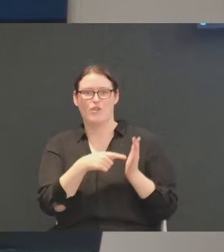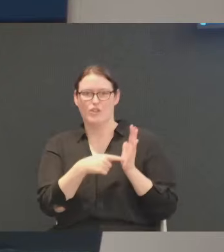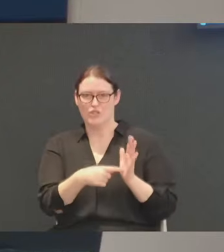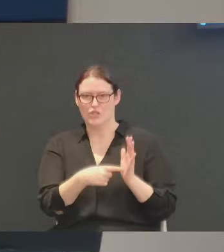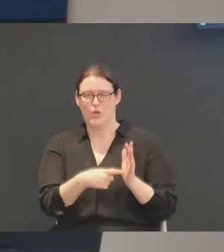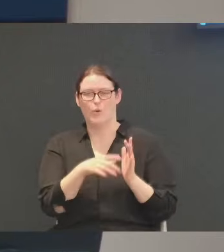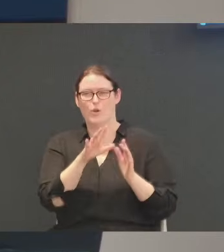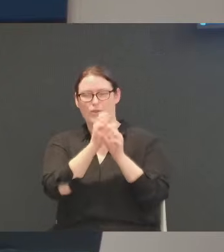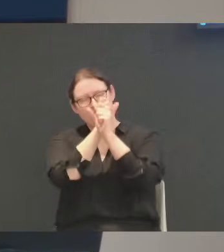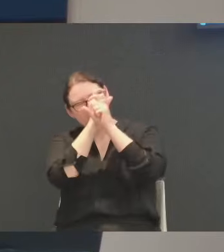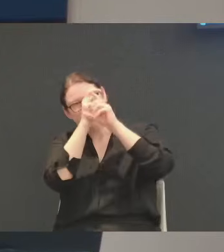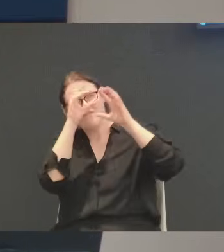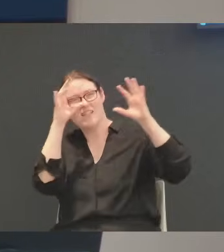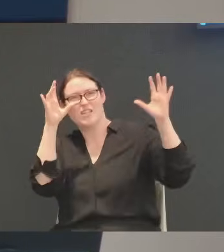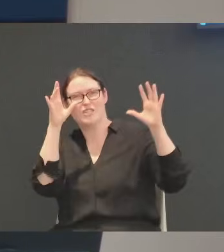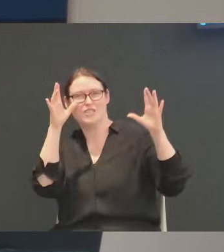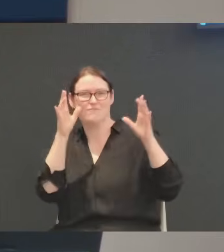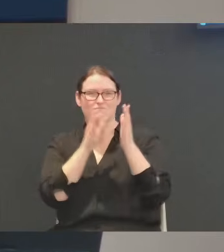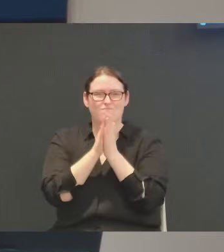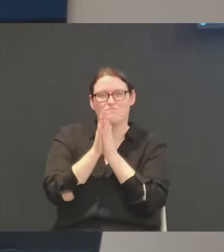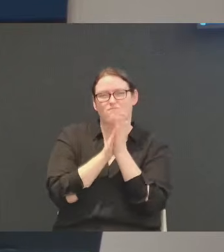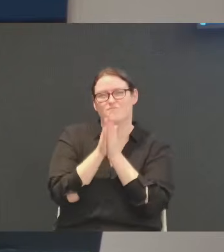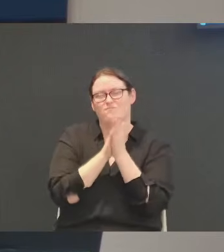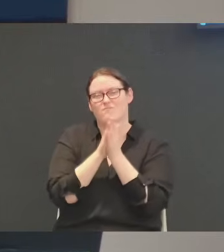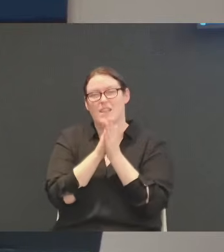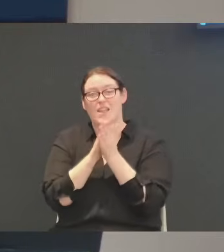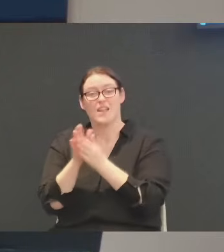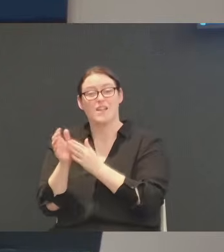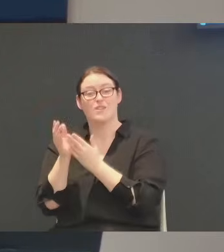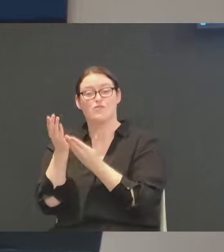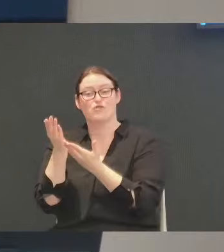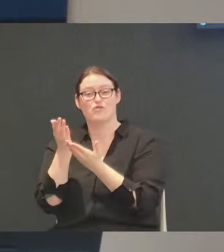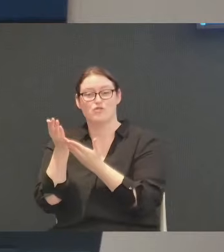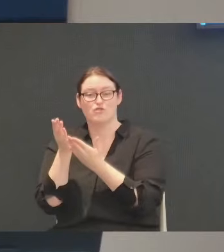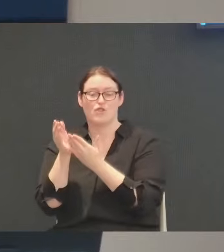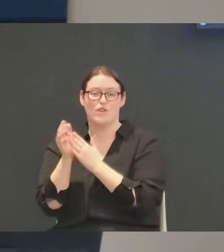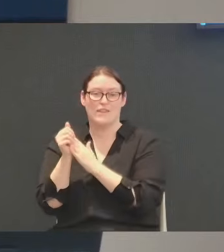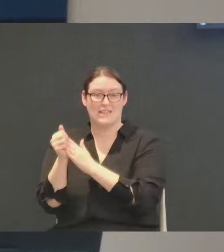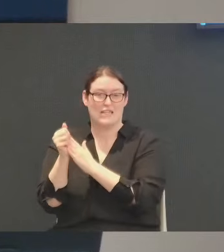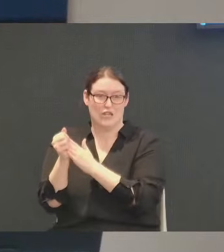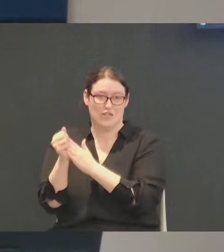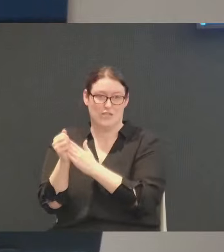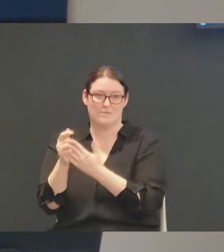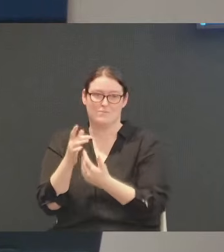vision, ambition, and servant leadership that reflect a deep commitment to public